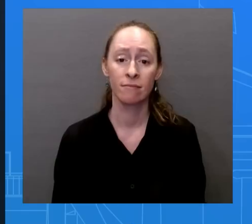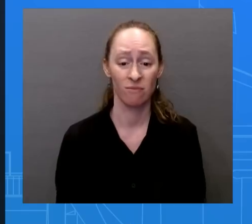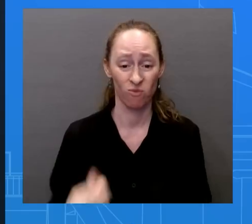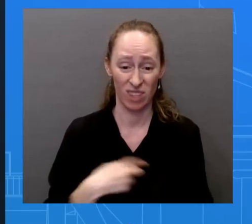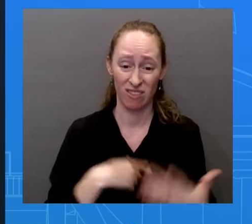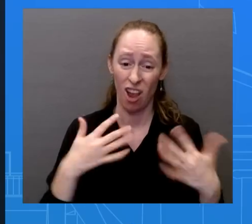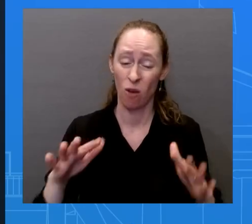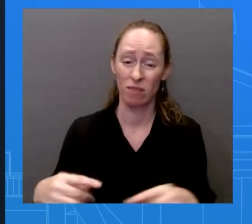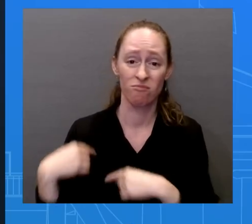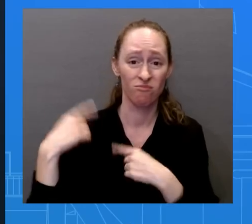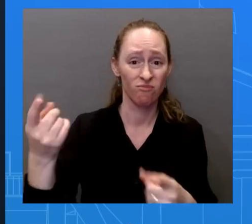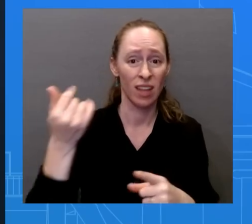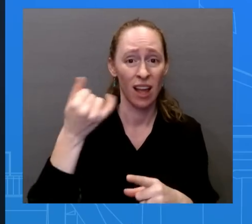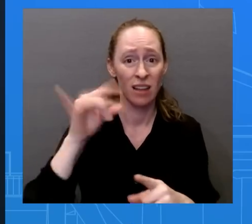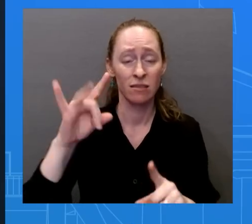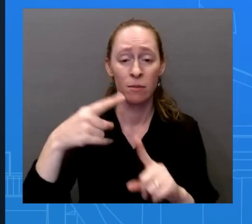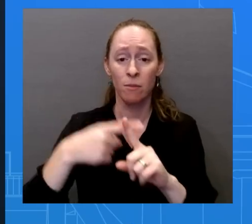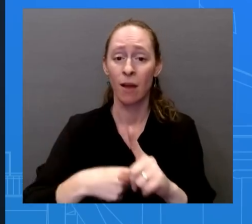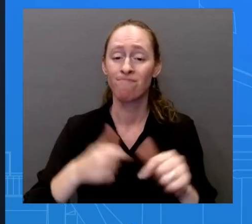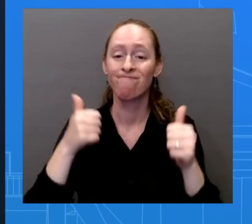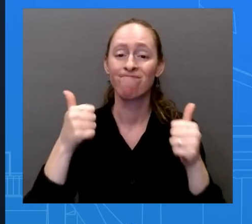Ms. Jean-Pierre: Okay. All right. Okay. Okay, thanks, guys.